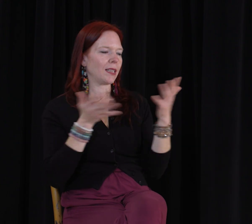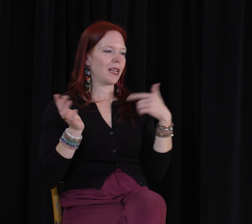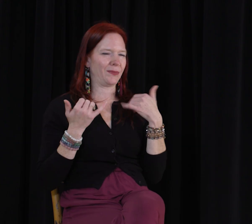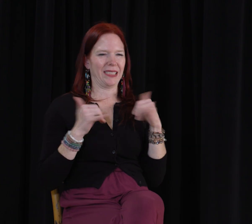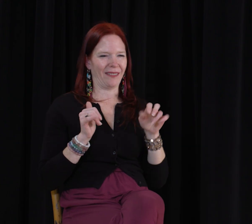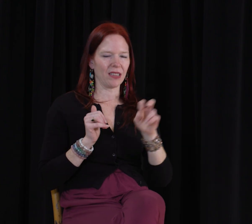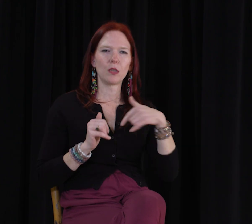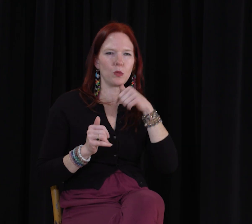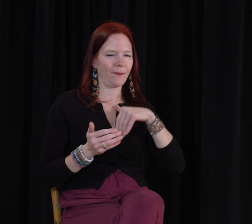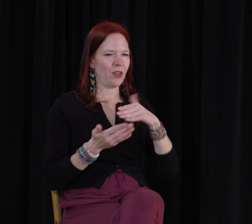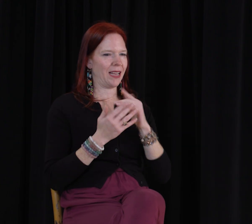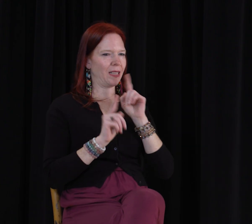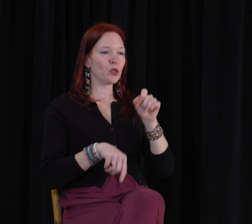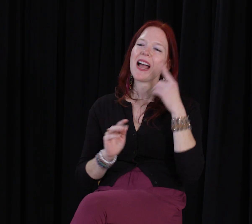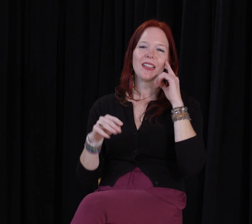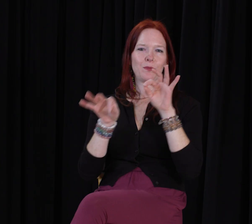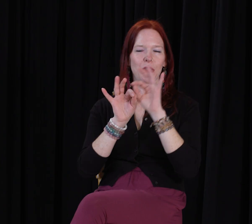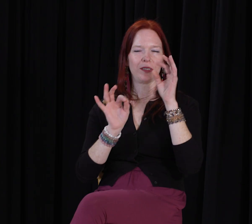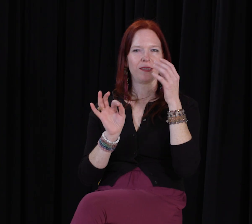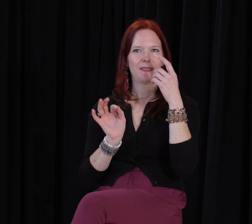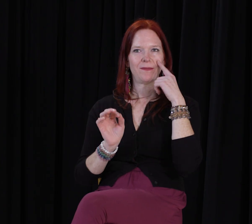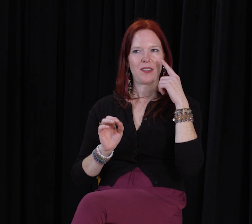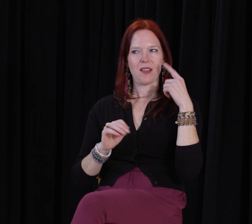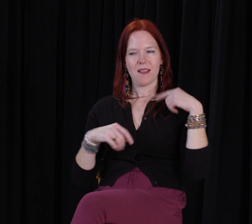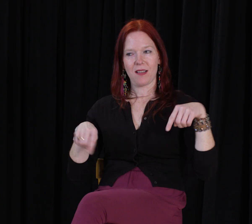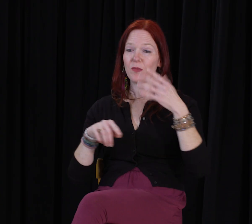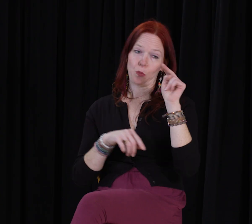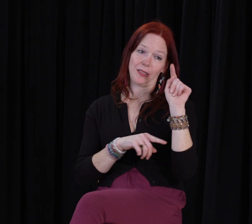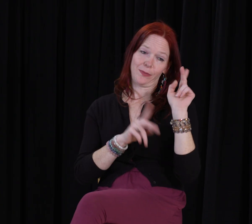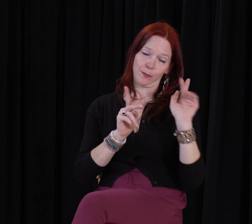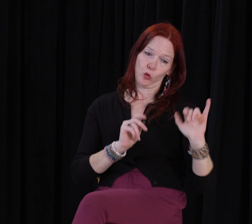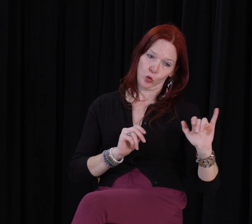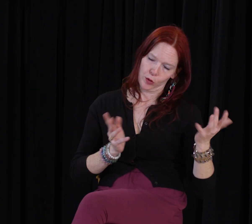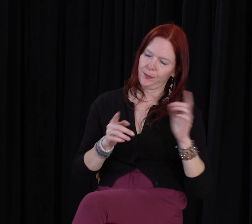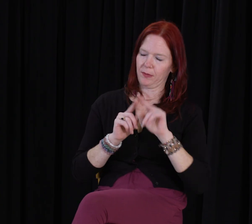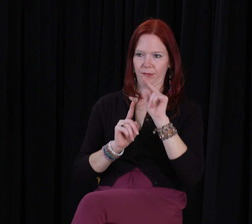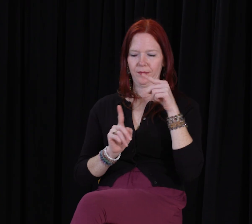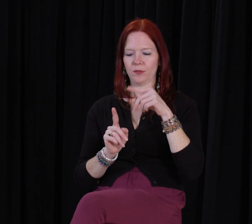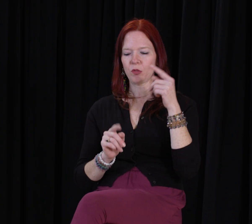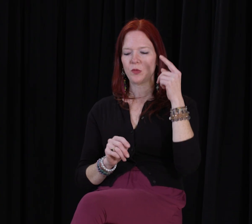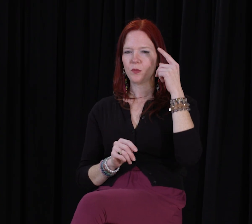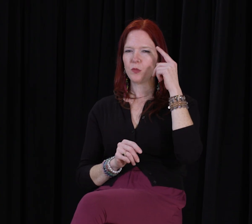All of that, I’m still navigating. I don’t have all the answers. And I think it’s important for us, and for neurotypical people but especially neurodivergents,